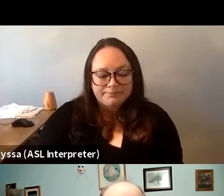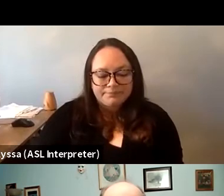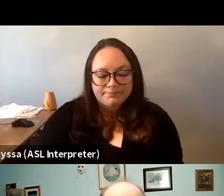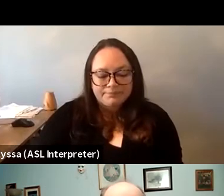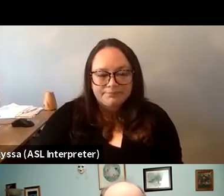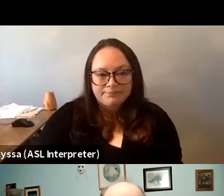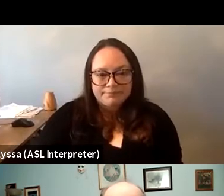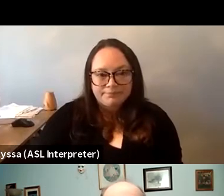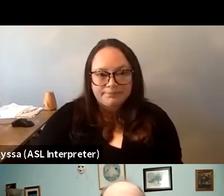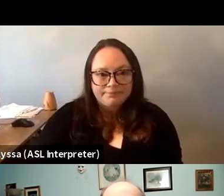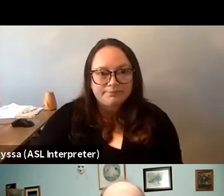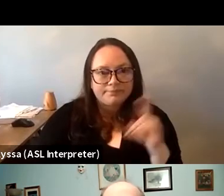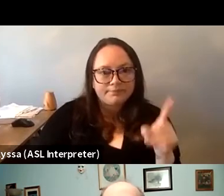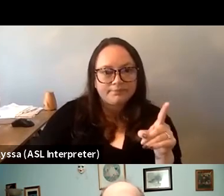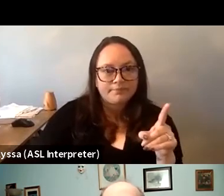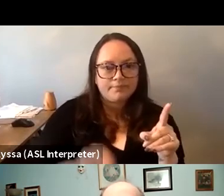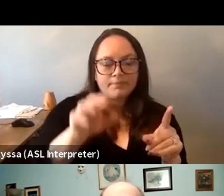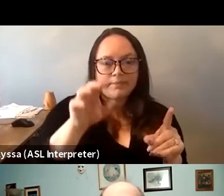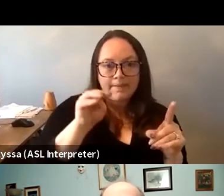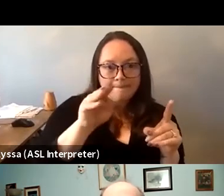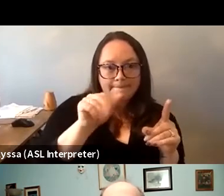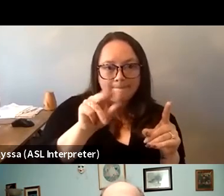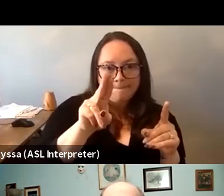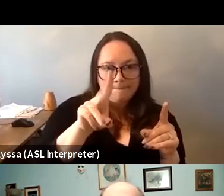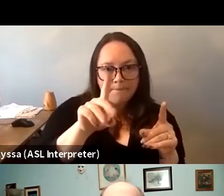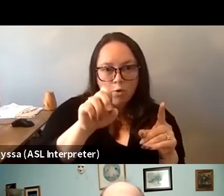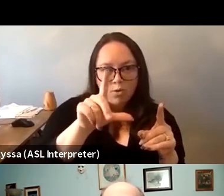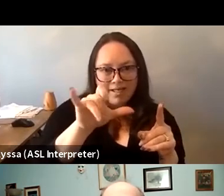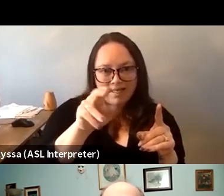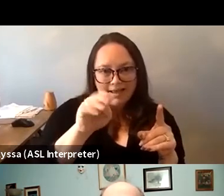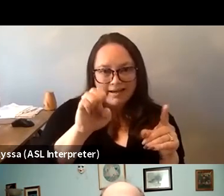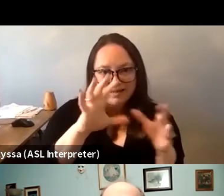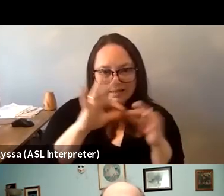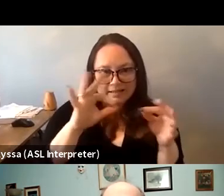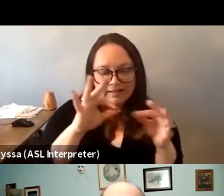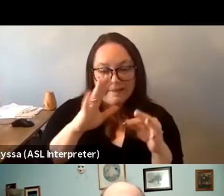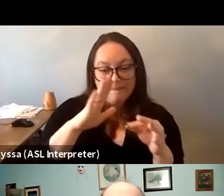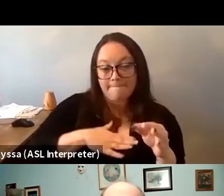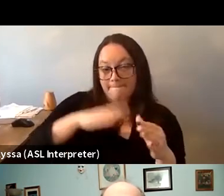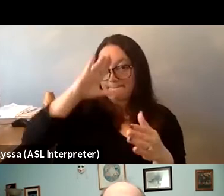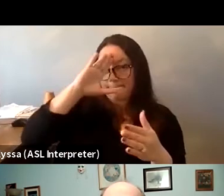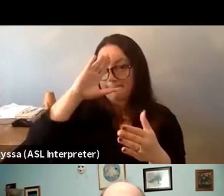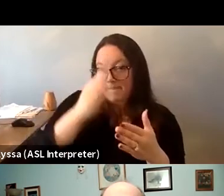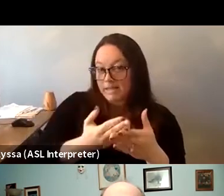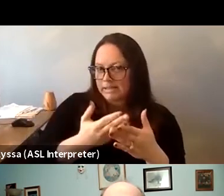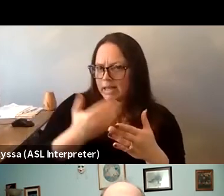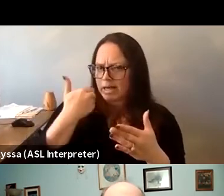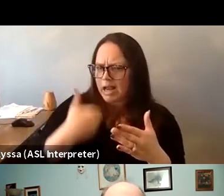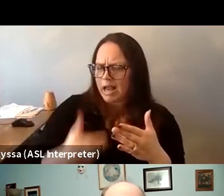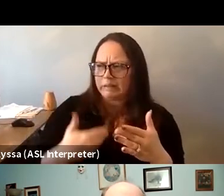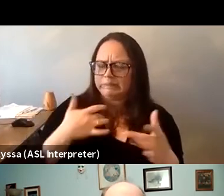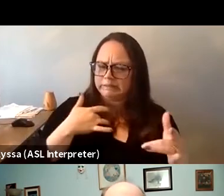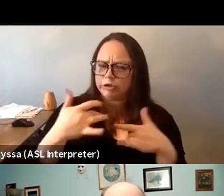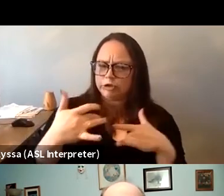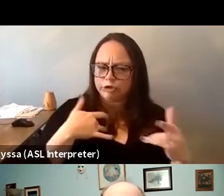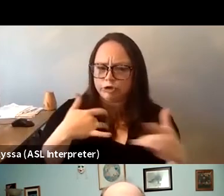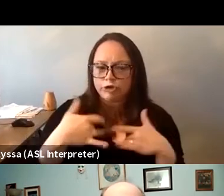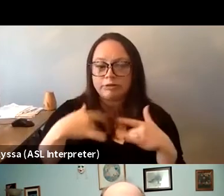So my son, I was concerned, I went to my pediatrician, and